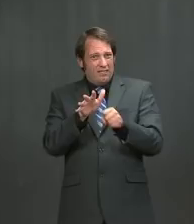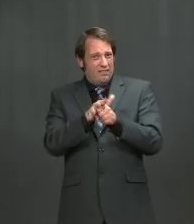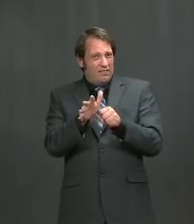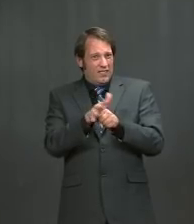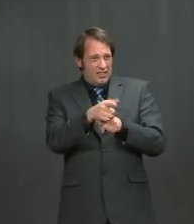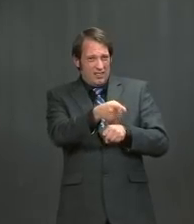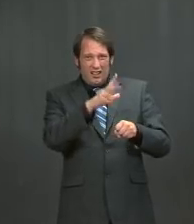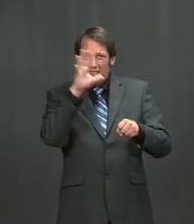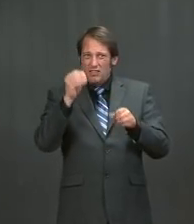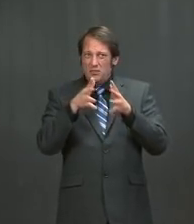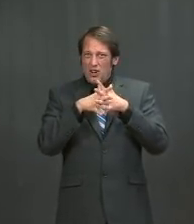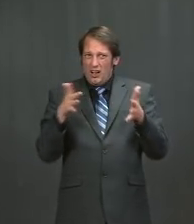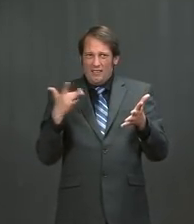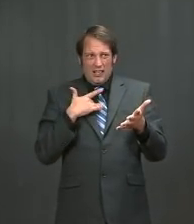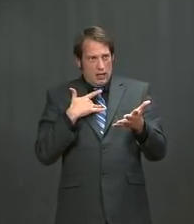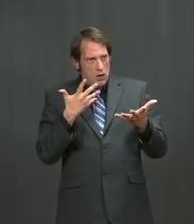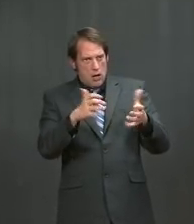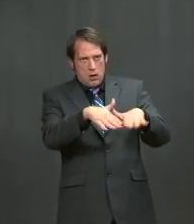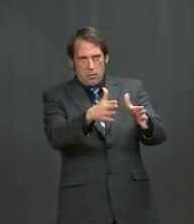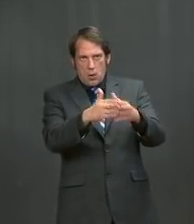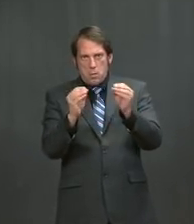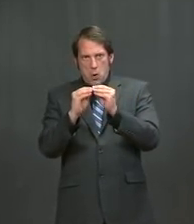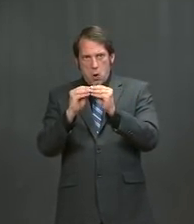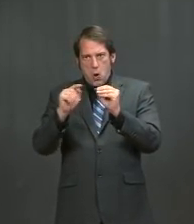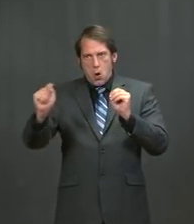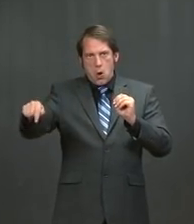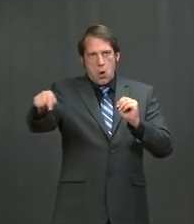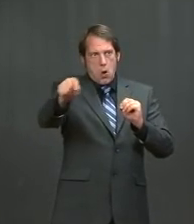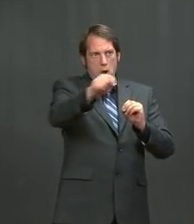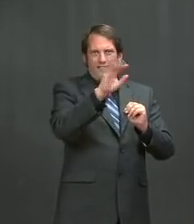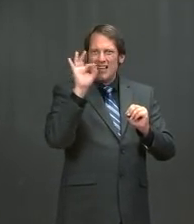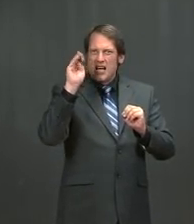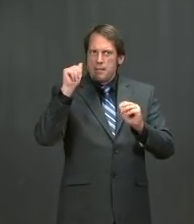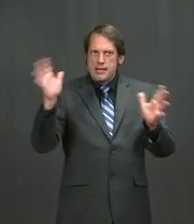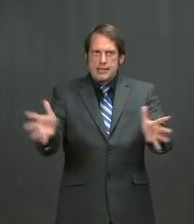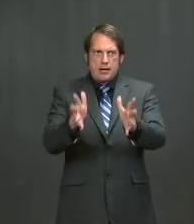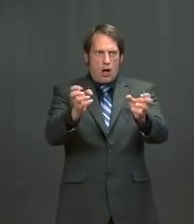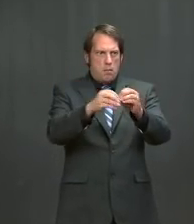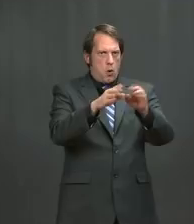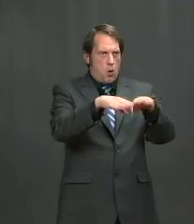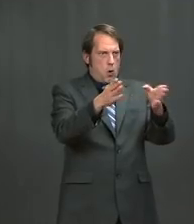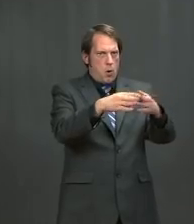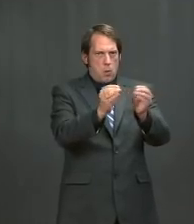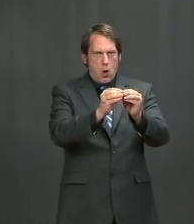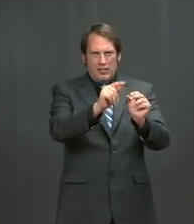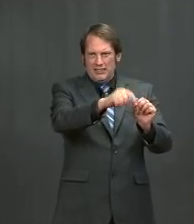four FEMA sites in Miami, Tampa, Jacksonville, and Orlando. And these sites disproportionately serve communities of color.